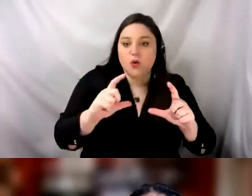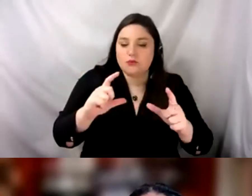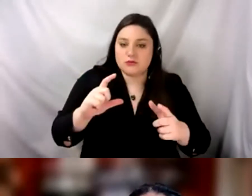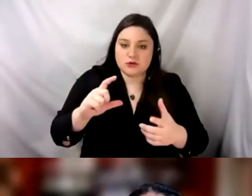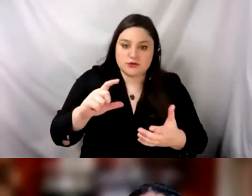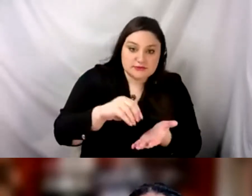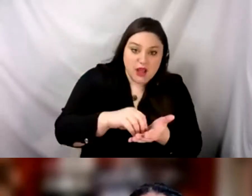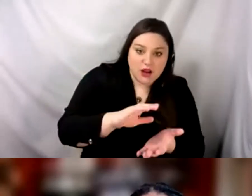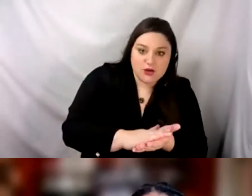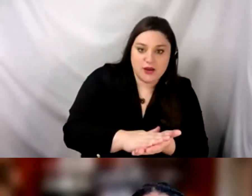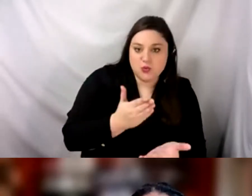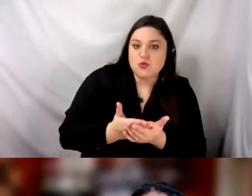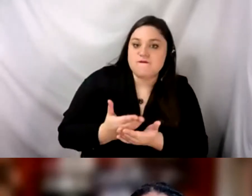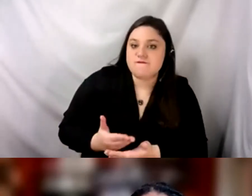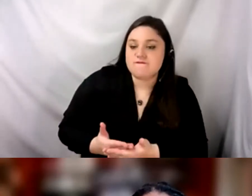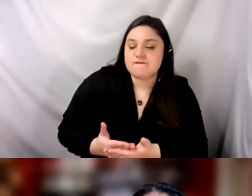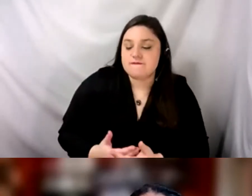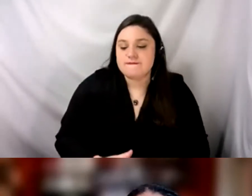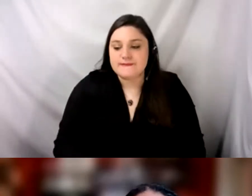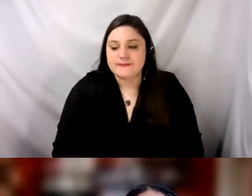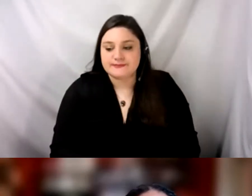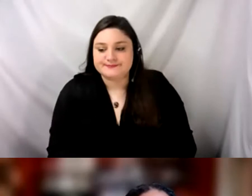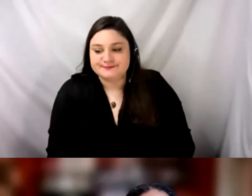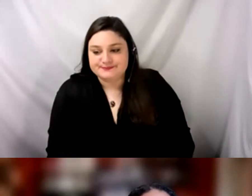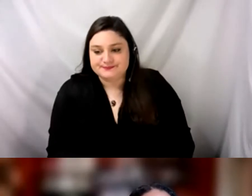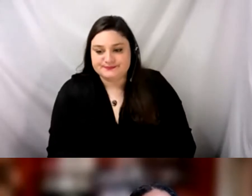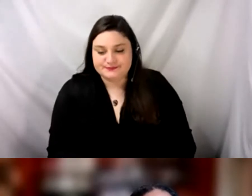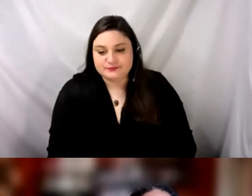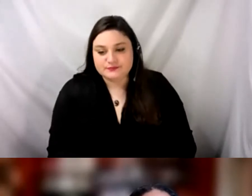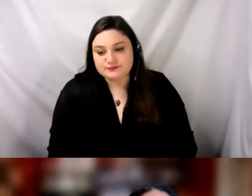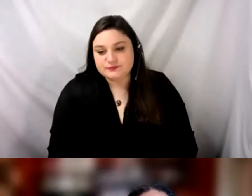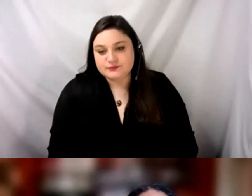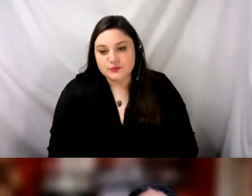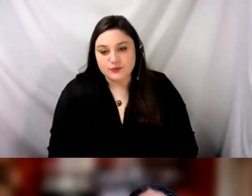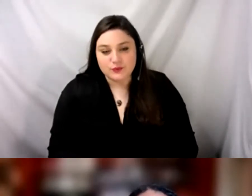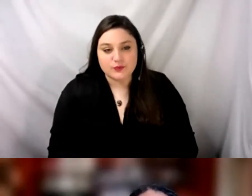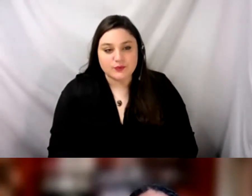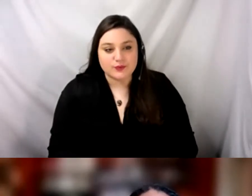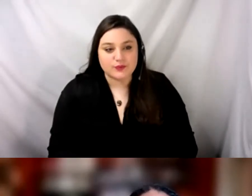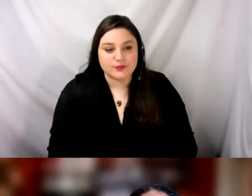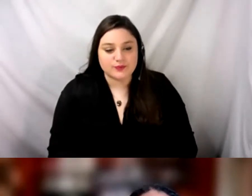very much like last year -- if you